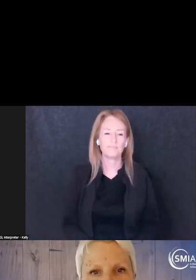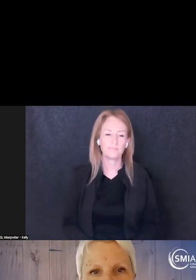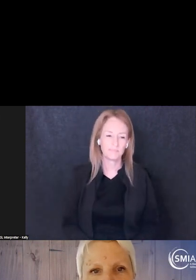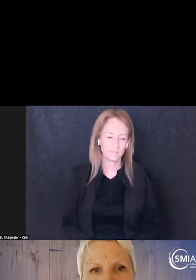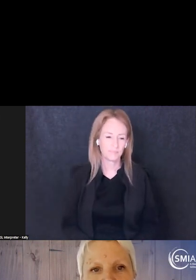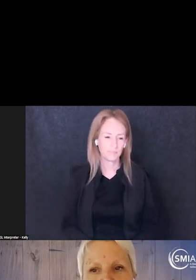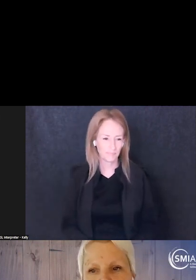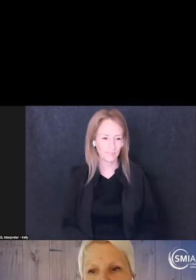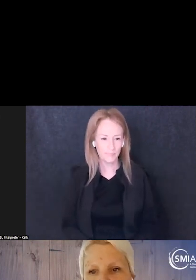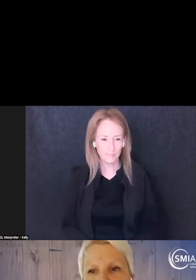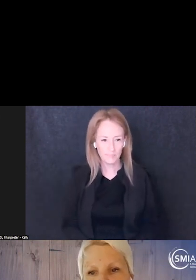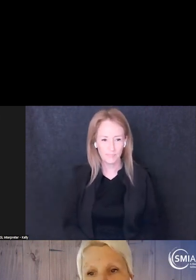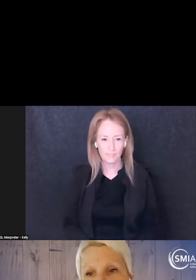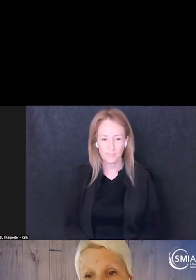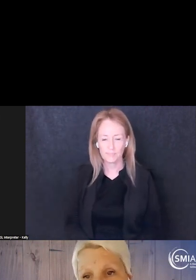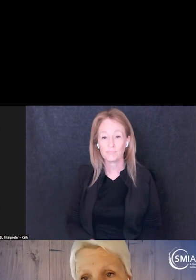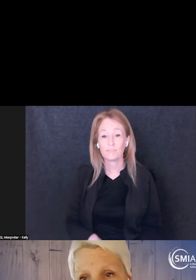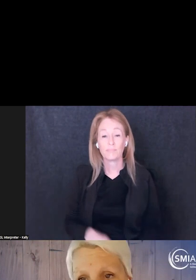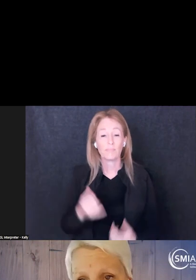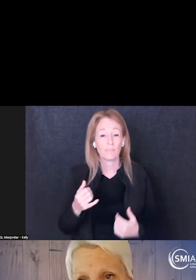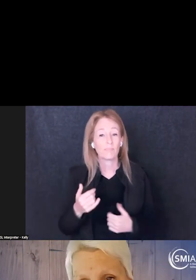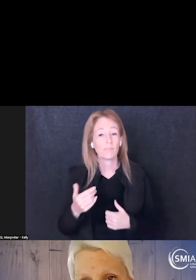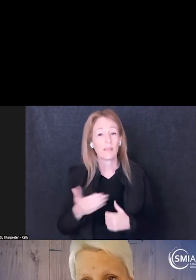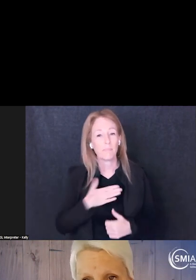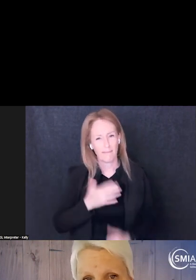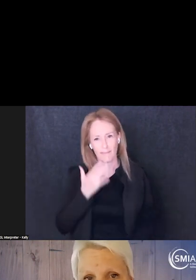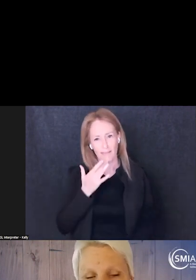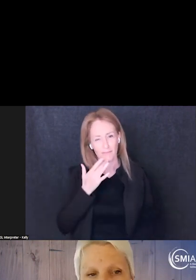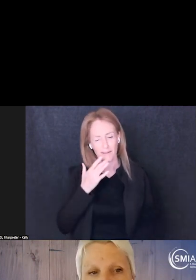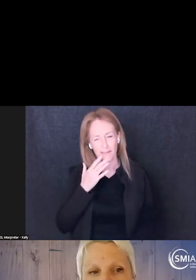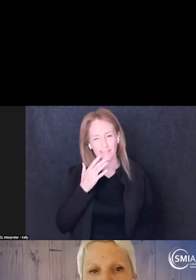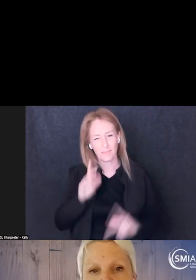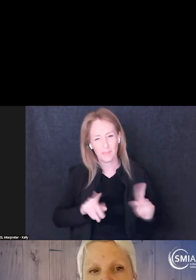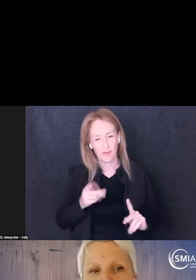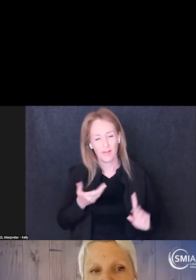WELL, BRINGING UP ONE OF MY FAVORITE PEOPLE, MATTHEW, WHO IS GOING TO